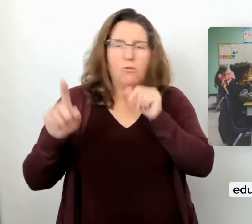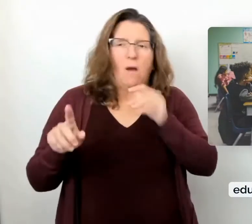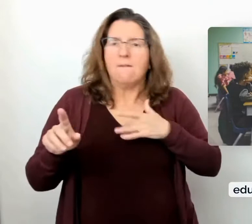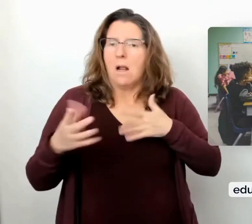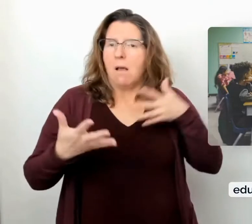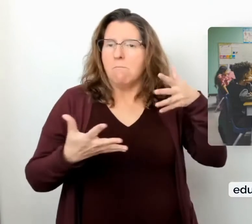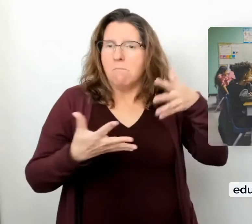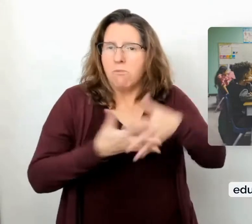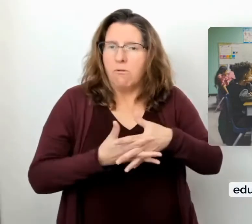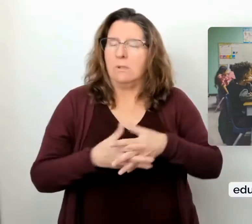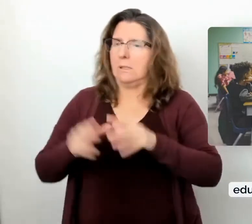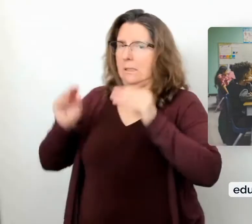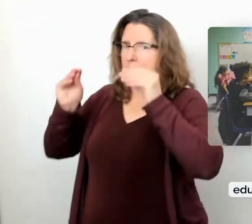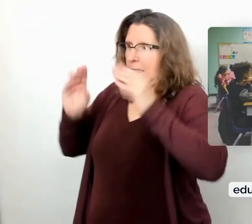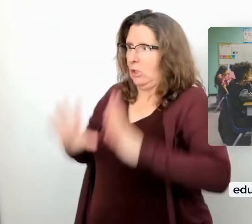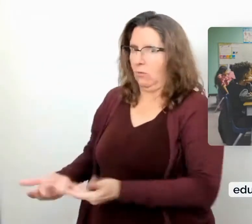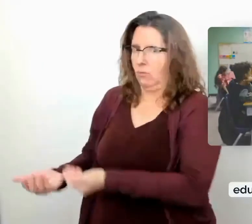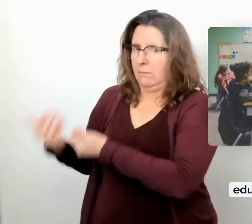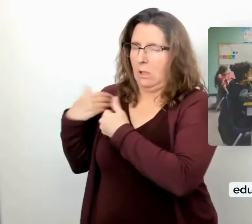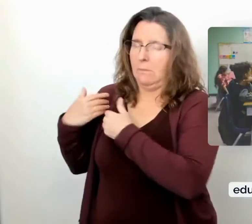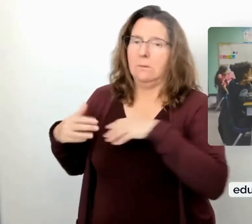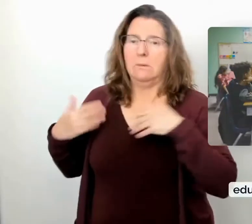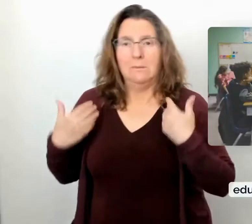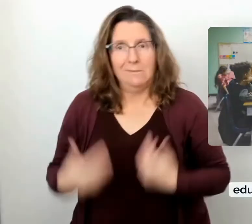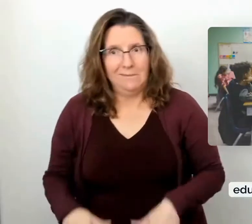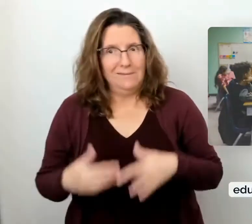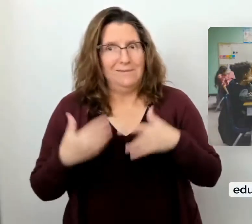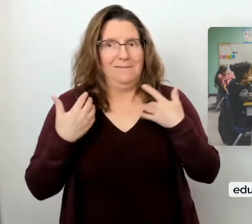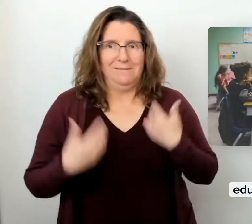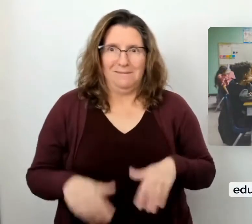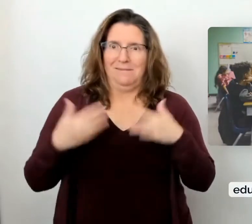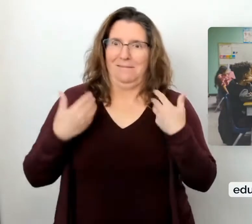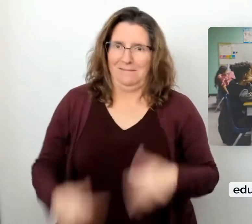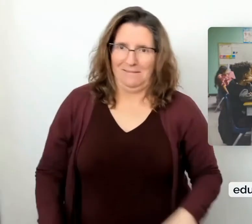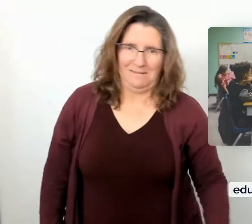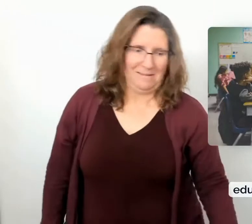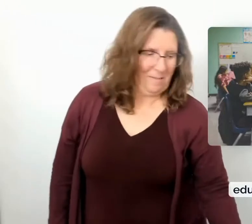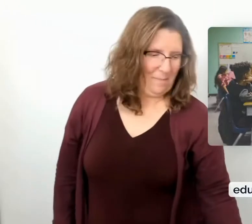that falls to the teacher too, right - not too much to ask!